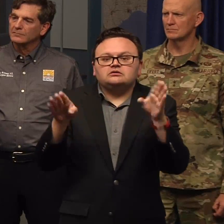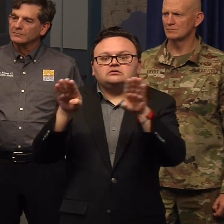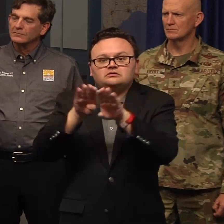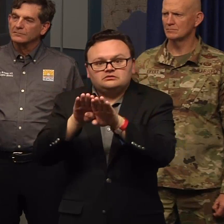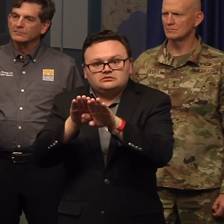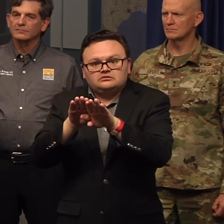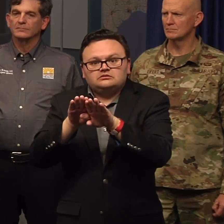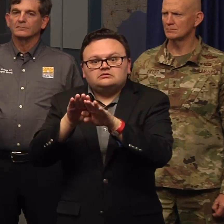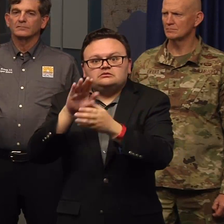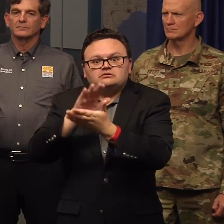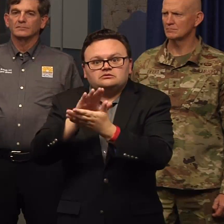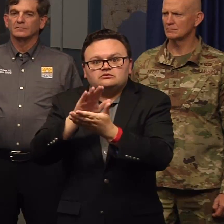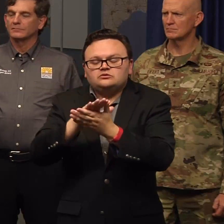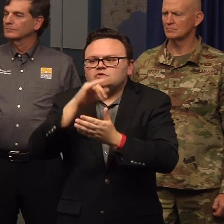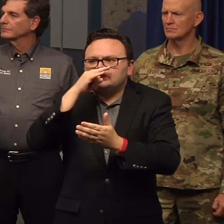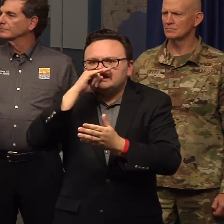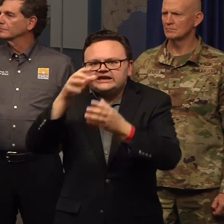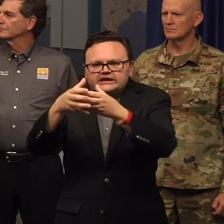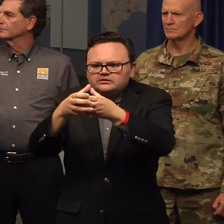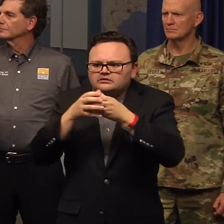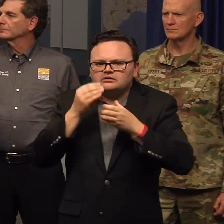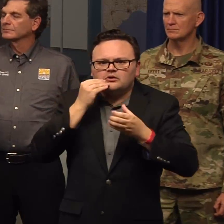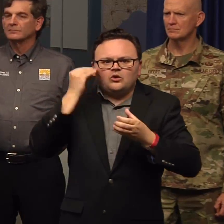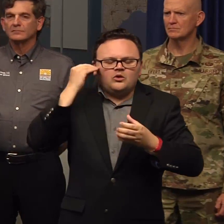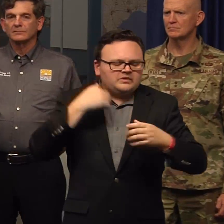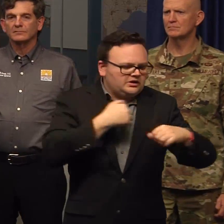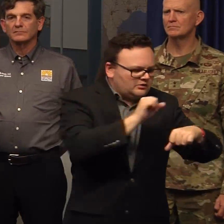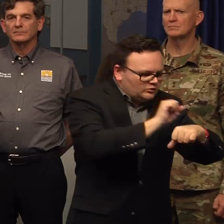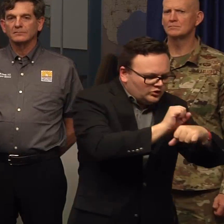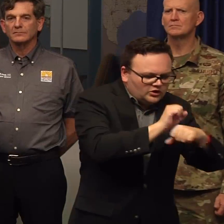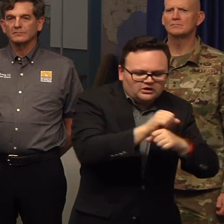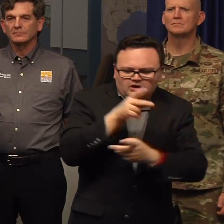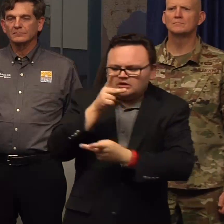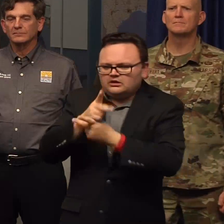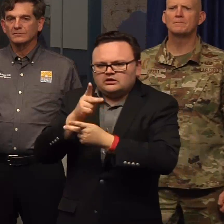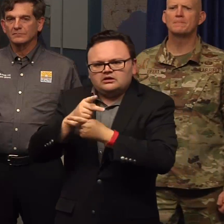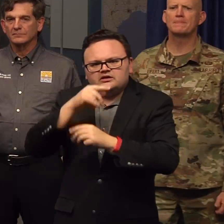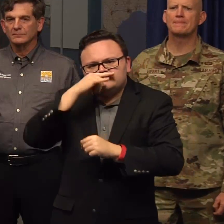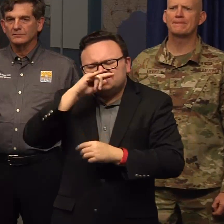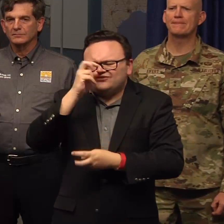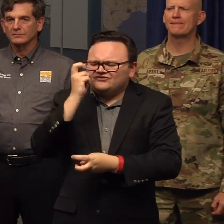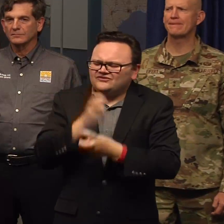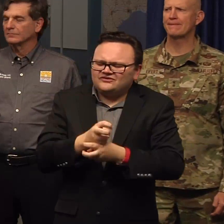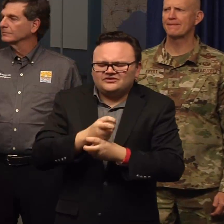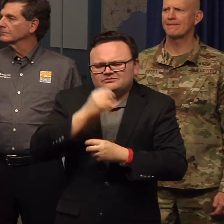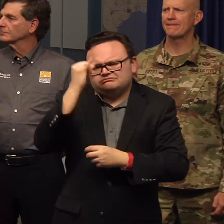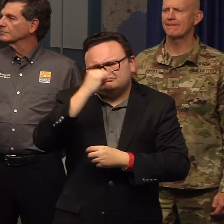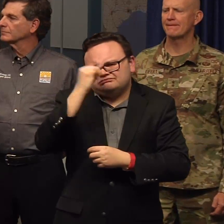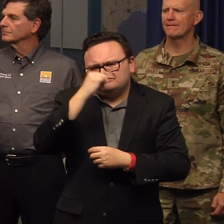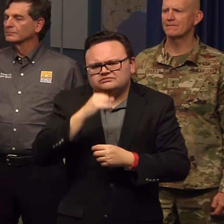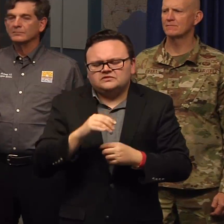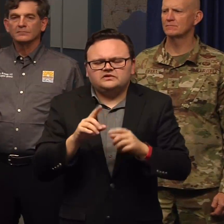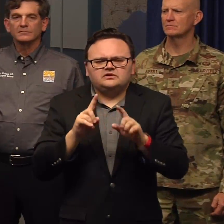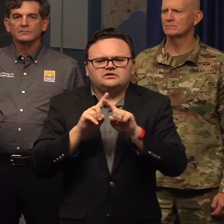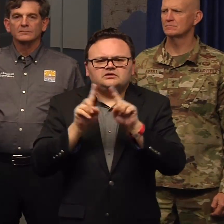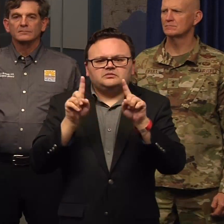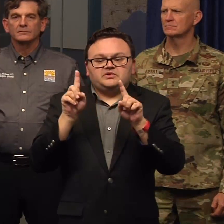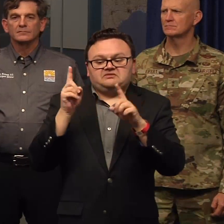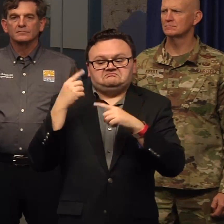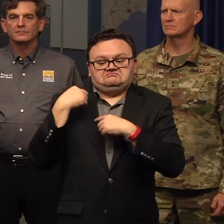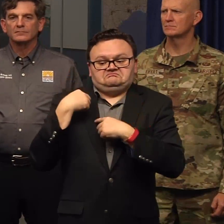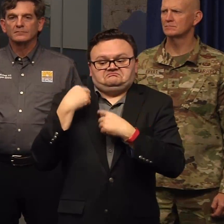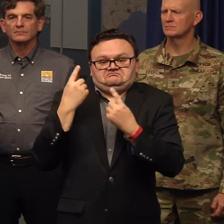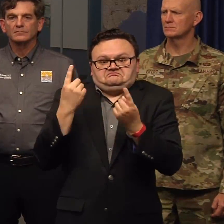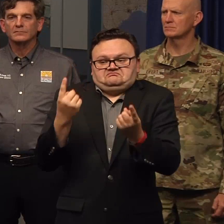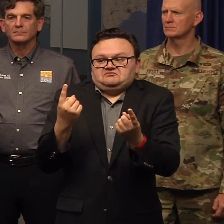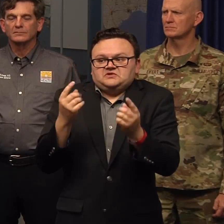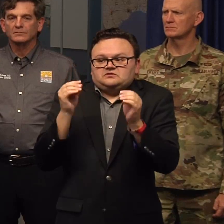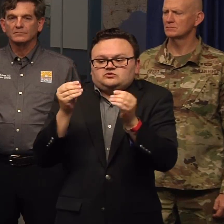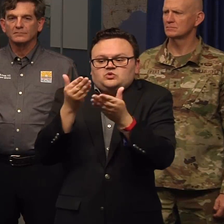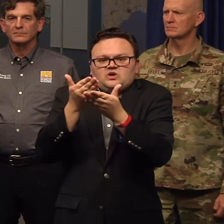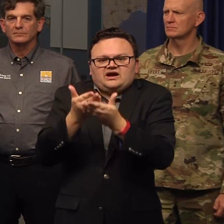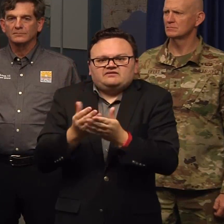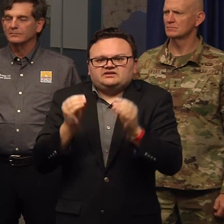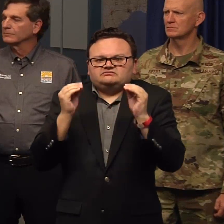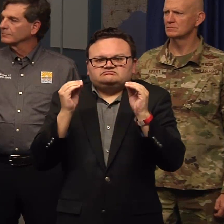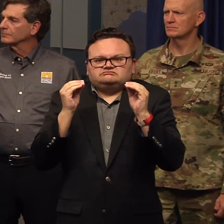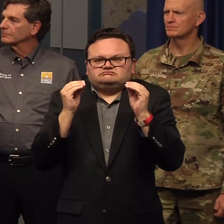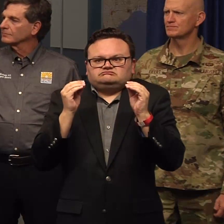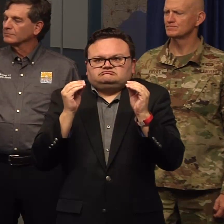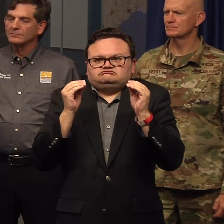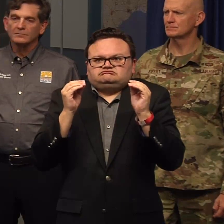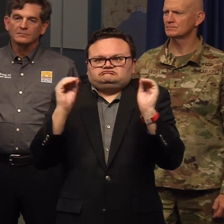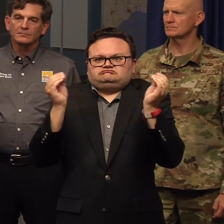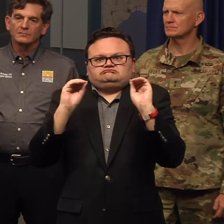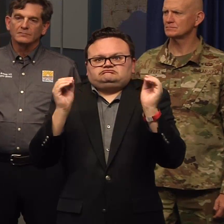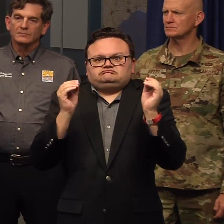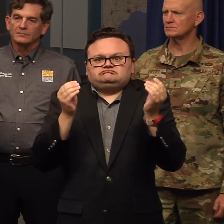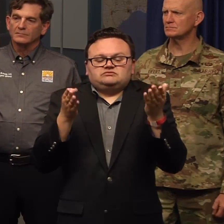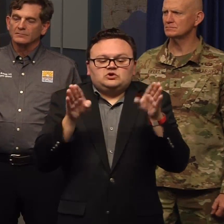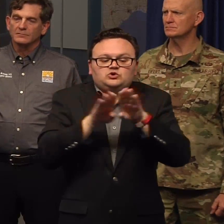WITH THE SCHOOL BEING OUT, IF A